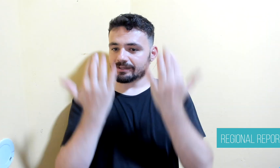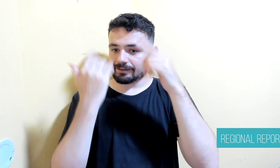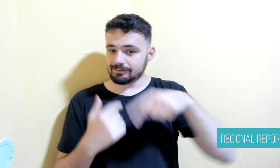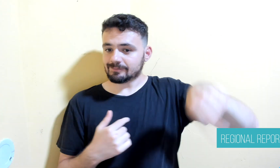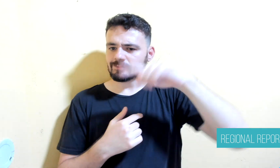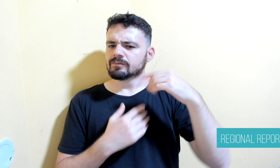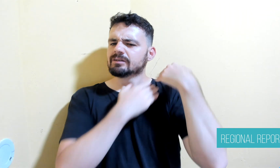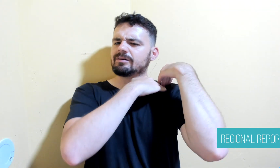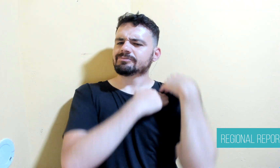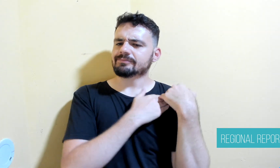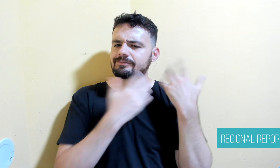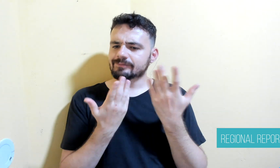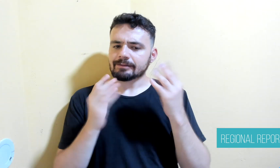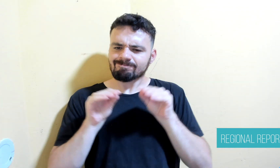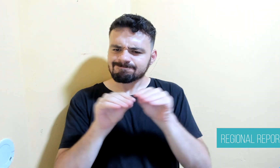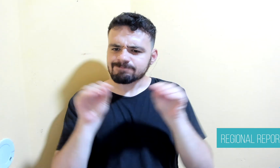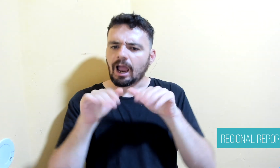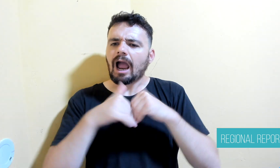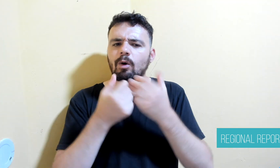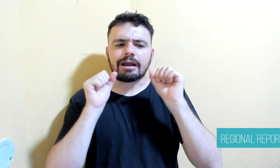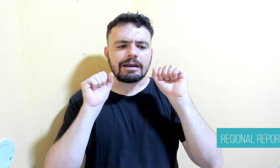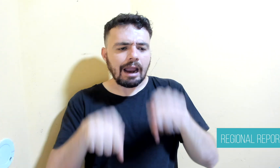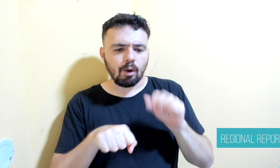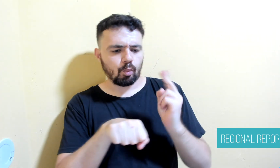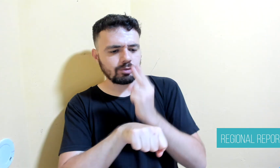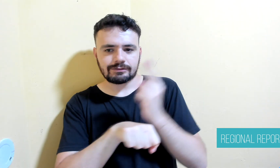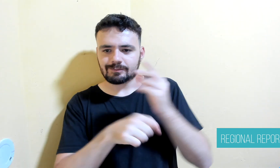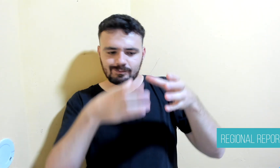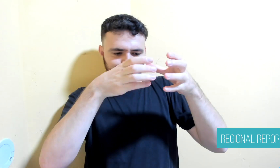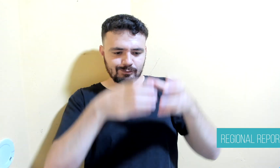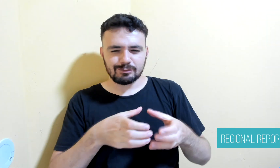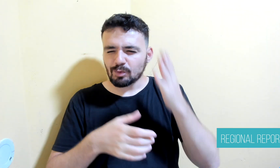on compliance with the provisions of the criminal procedure code.